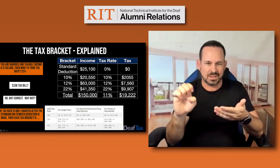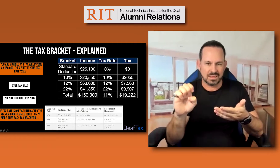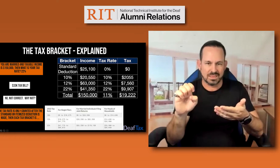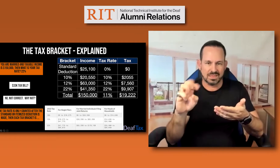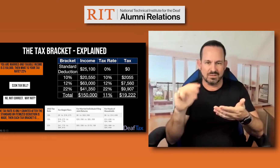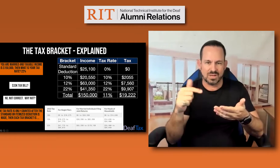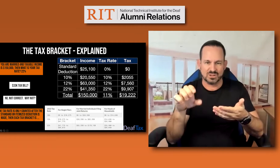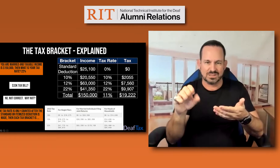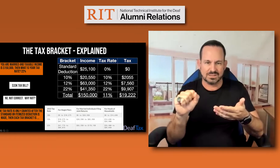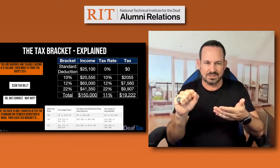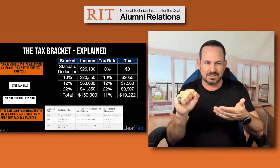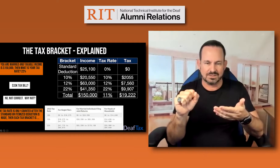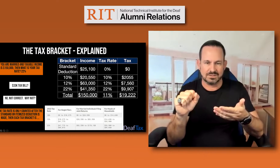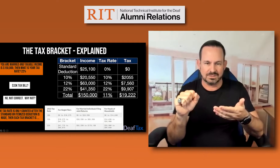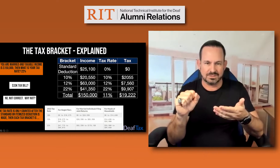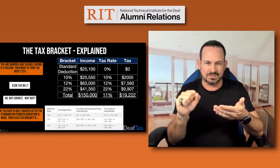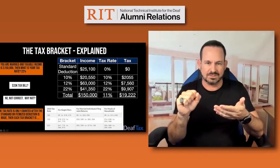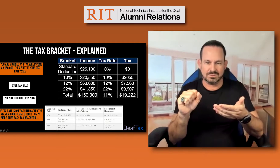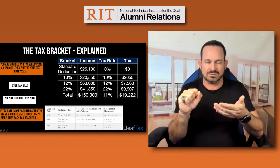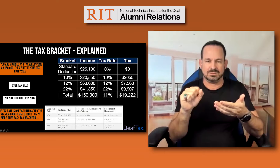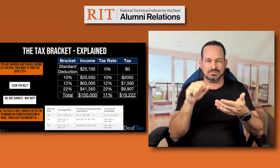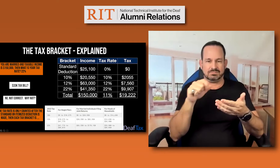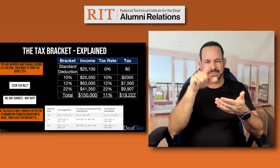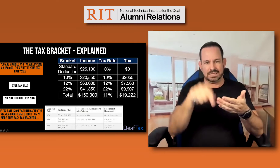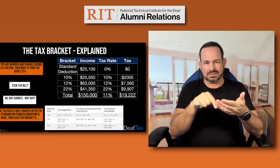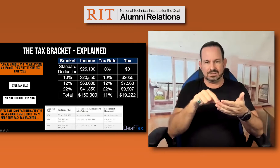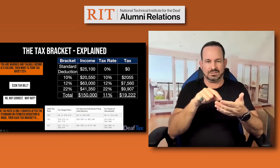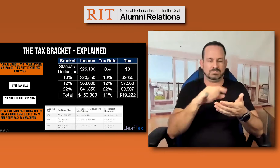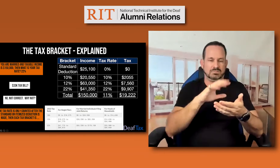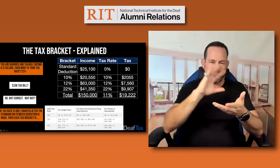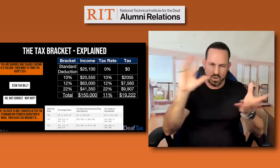And then you are also seeing here the 150,000